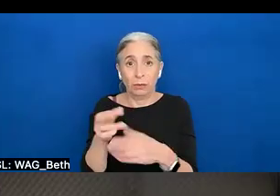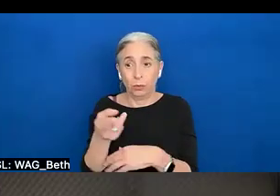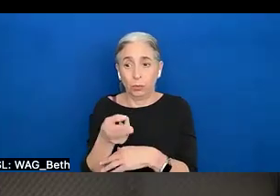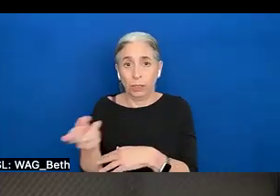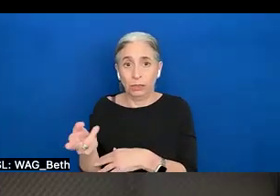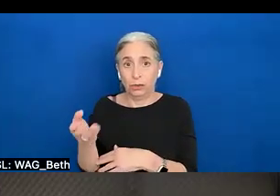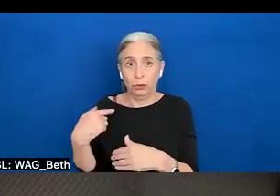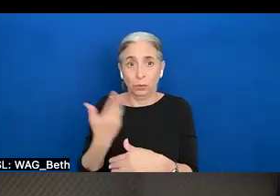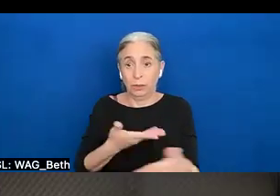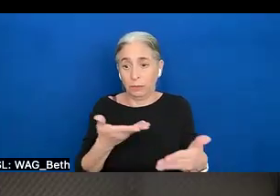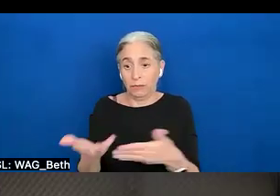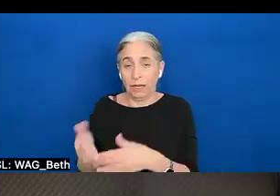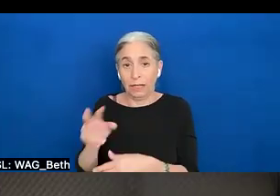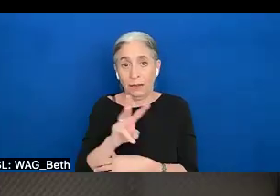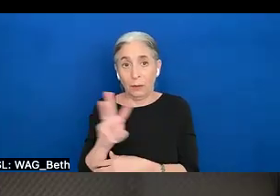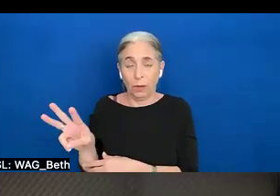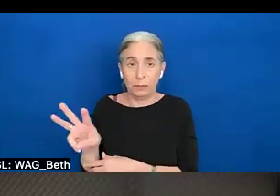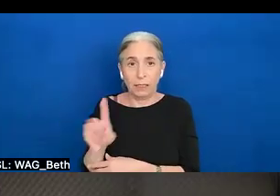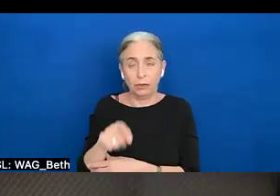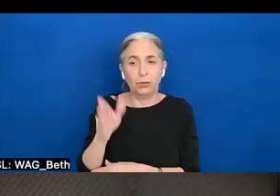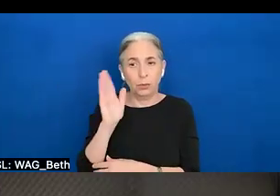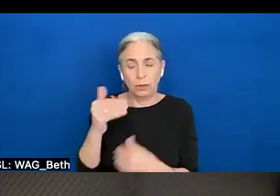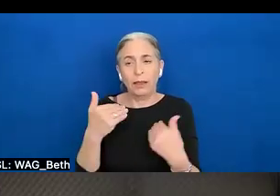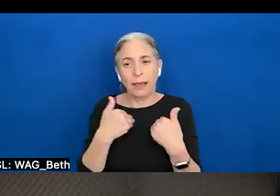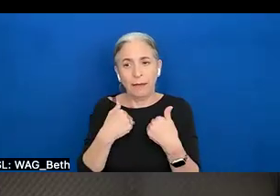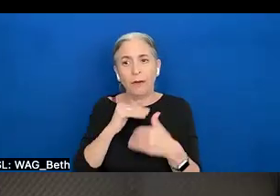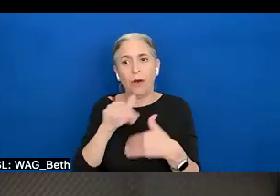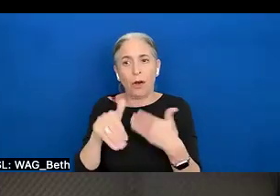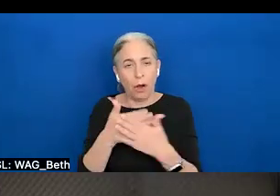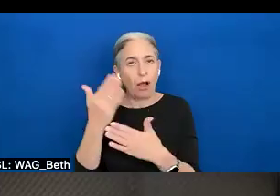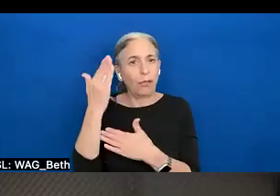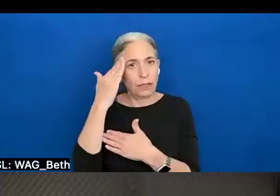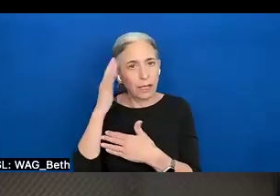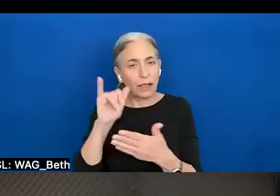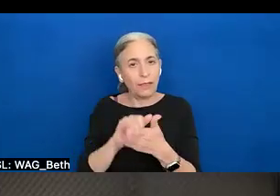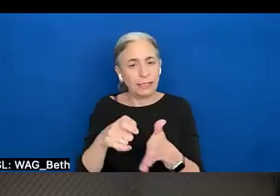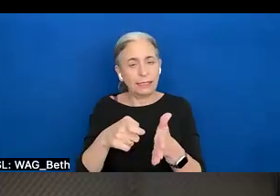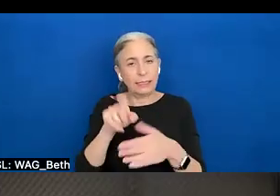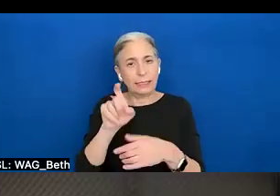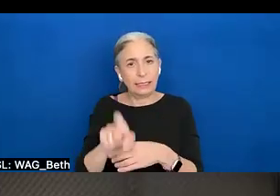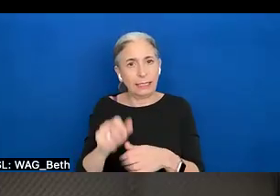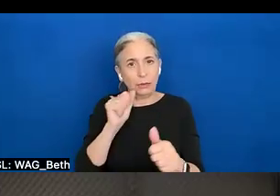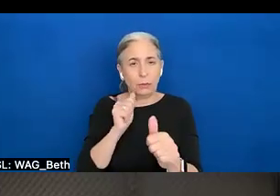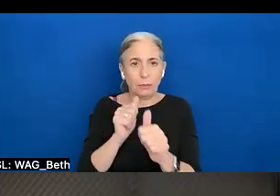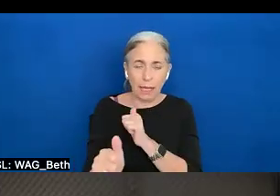quoted source material, you will have all the knowledge